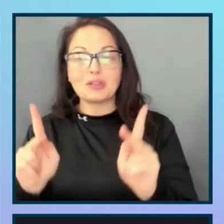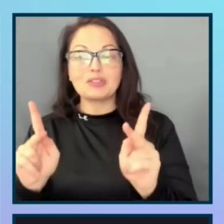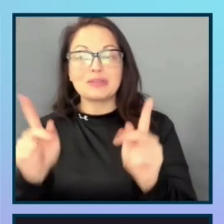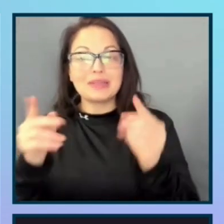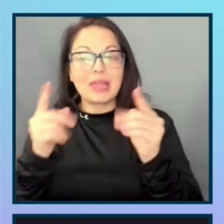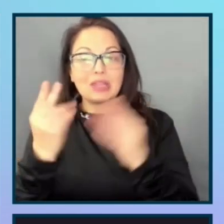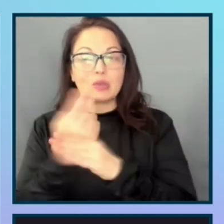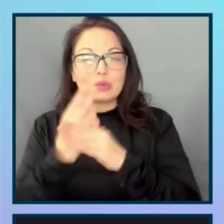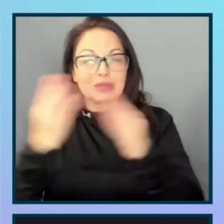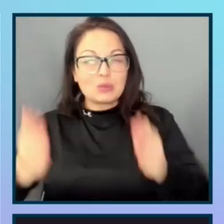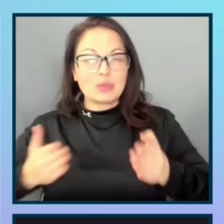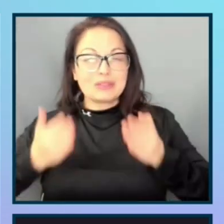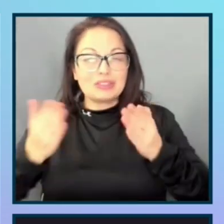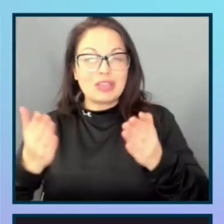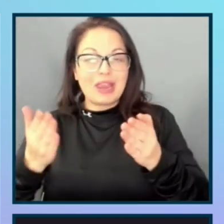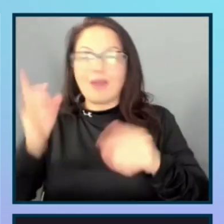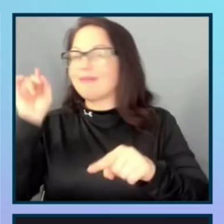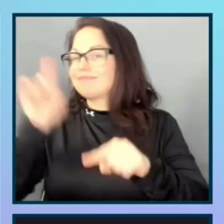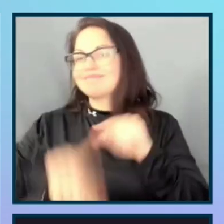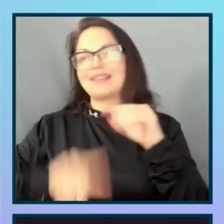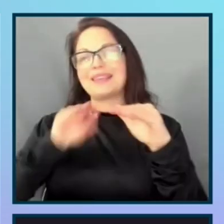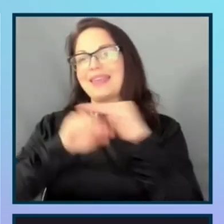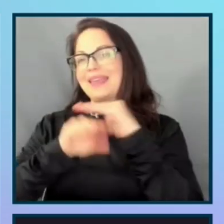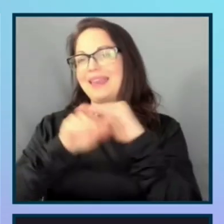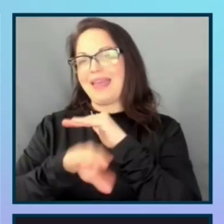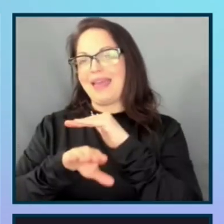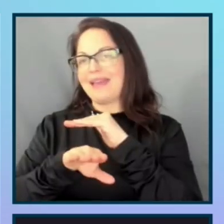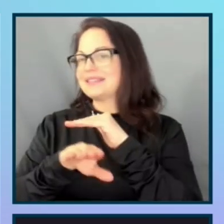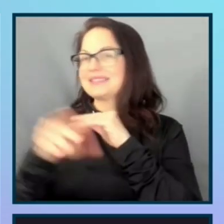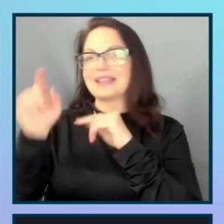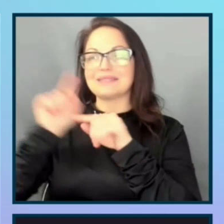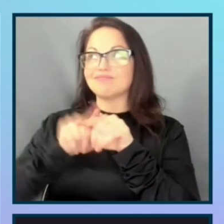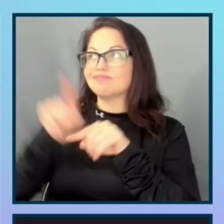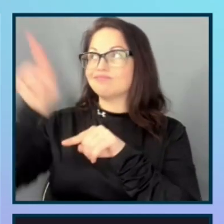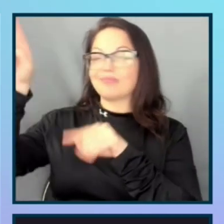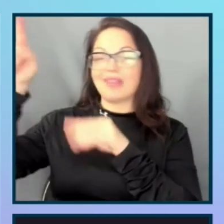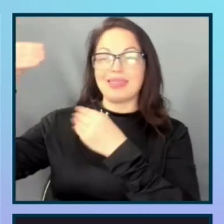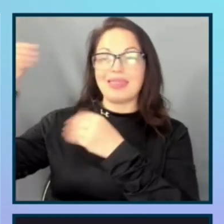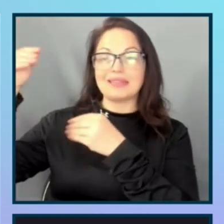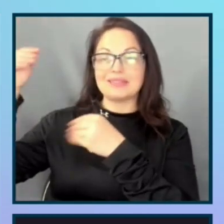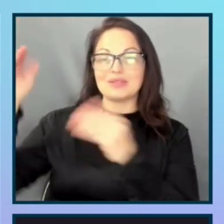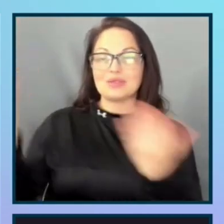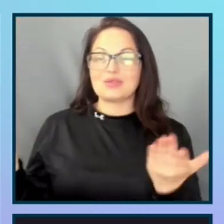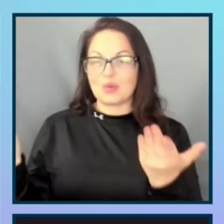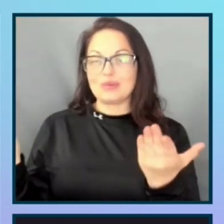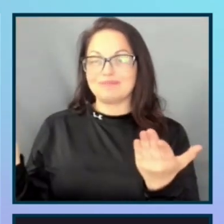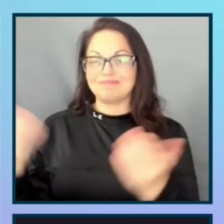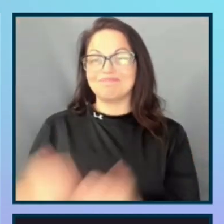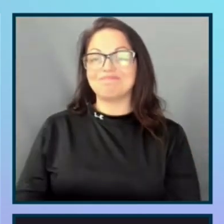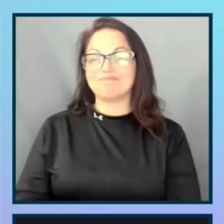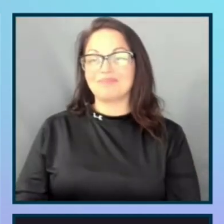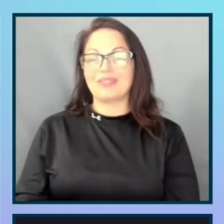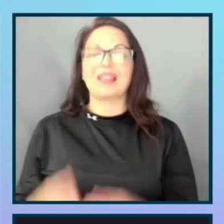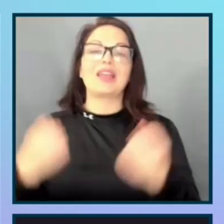we have no users with access needs using our product, so why would we spend the time to make the product accessible to those people?"